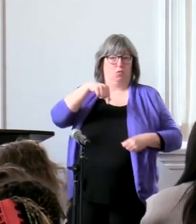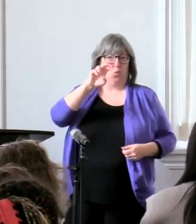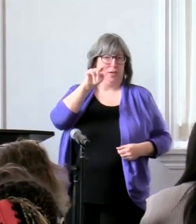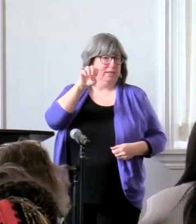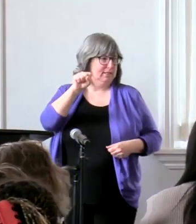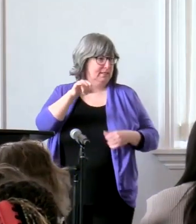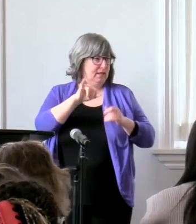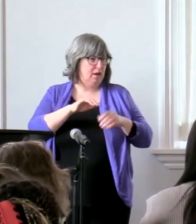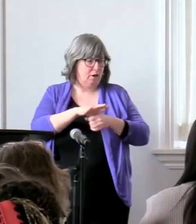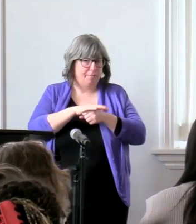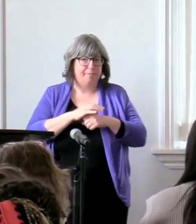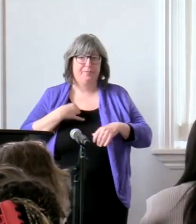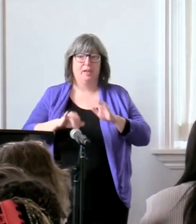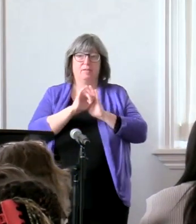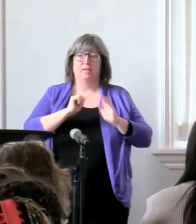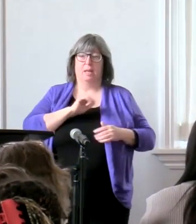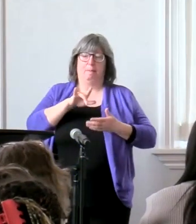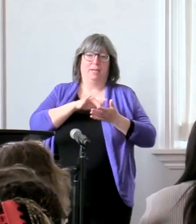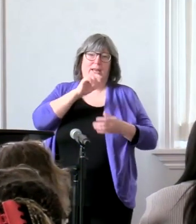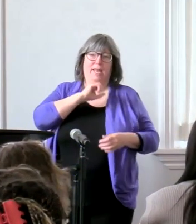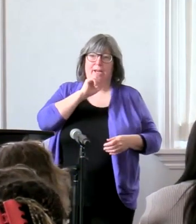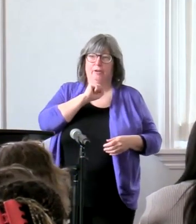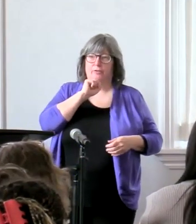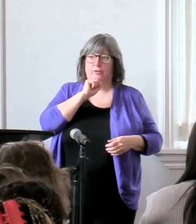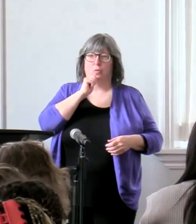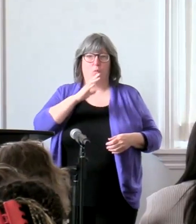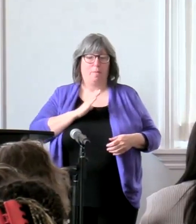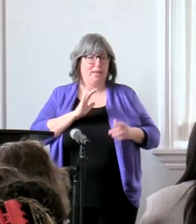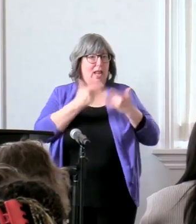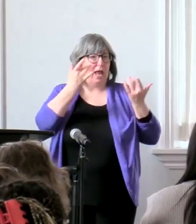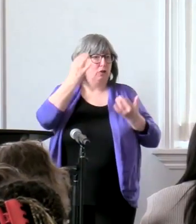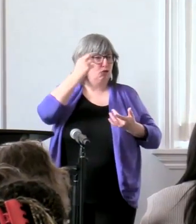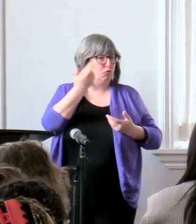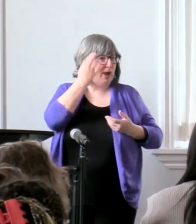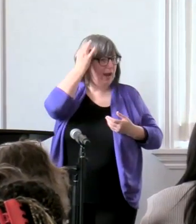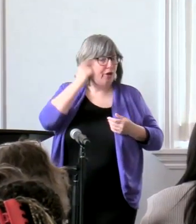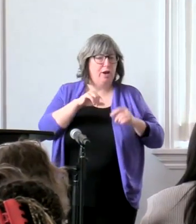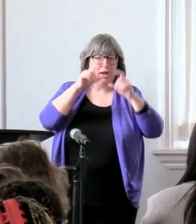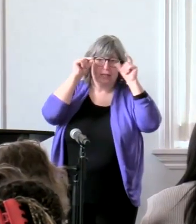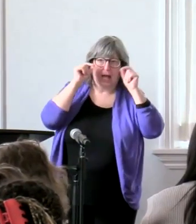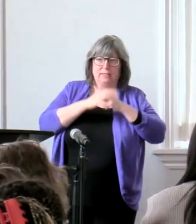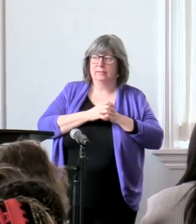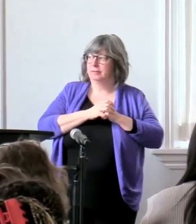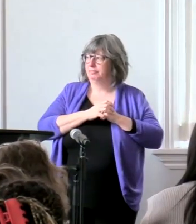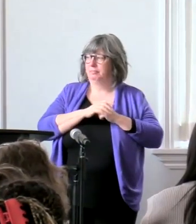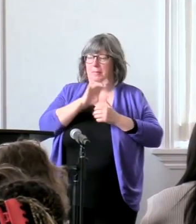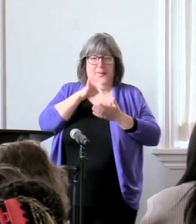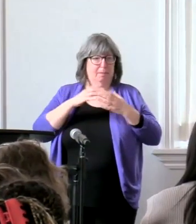I identify today as a middle-aged woman with light grey hair, glasses, medium build.